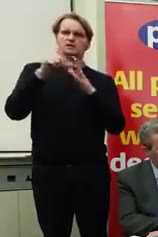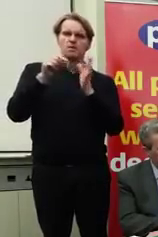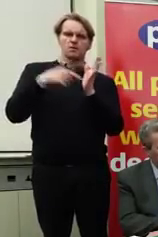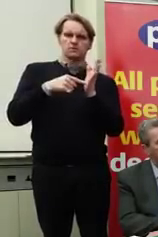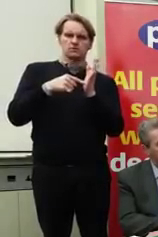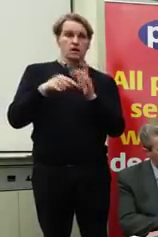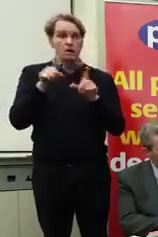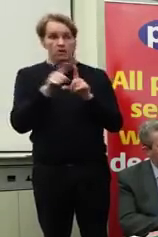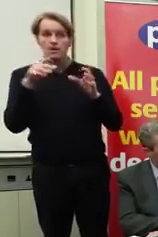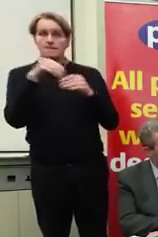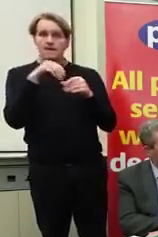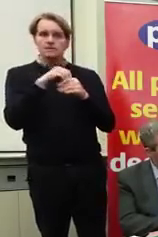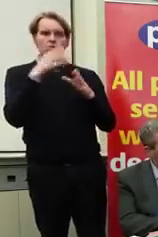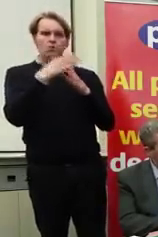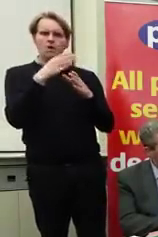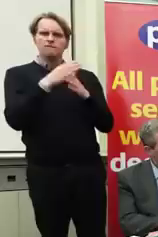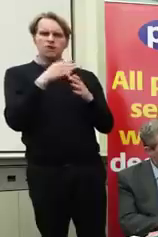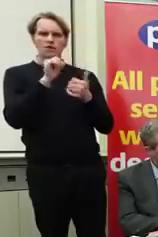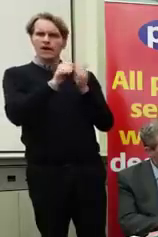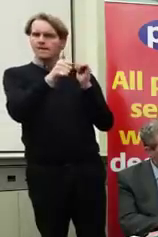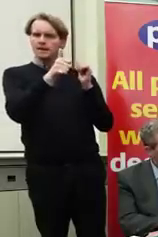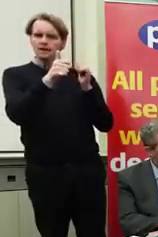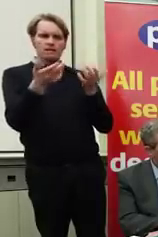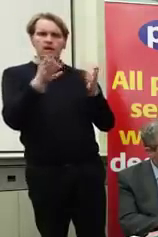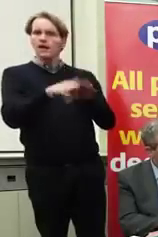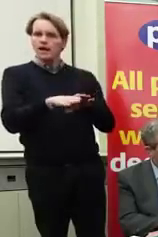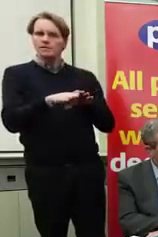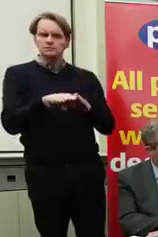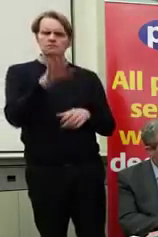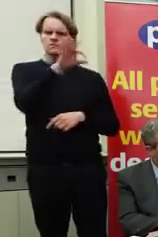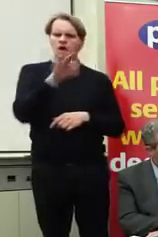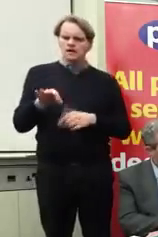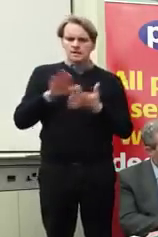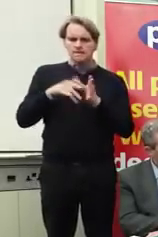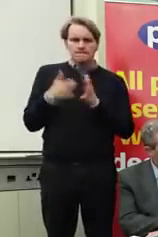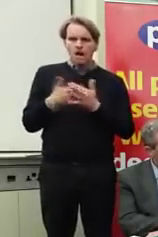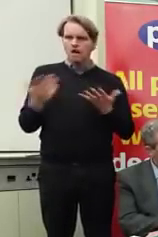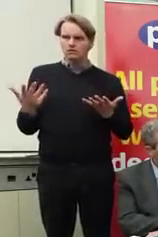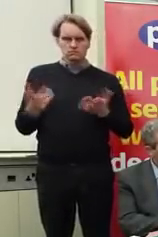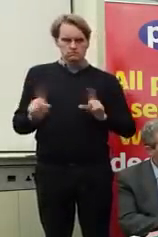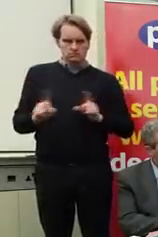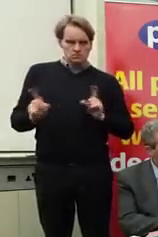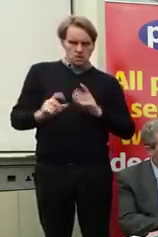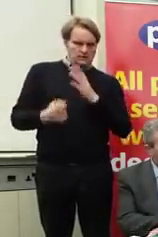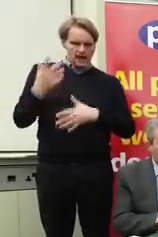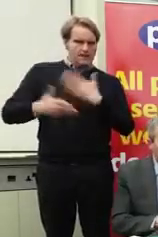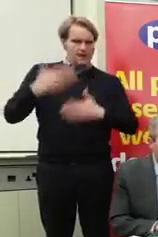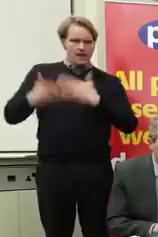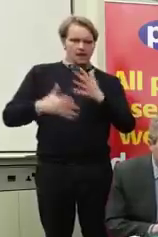well. Mark do you want to tell us a bit about the background of what we're doing on that and trying to deal with the impacts of that on those members?